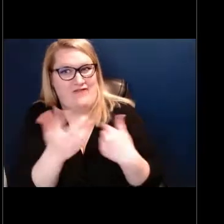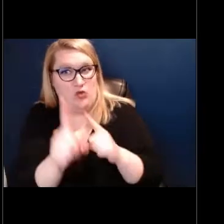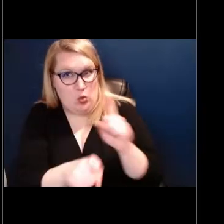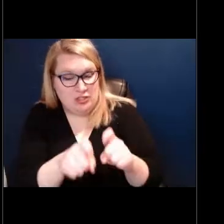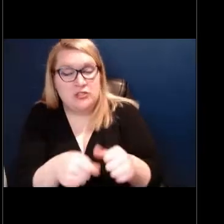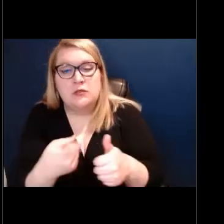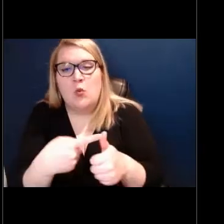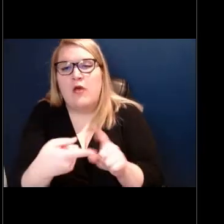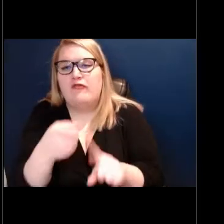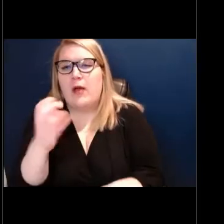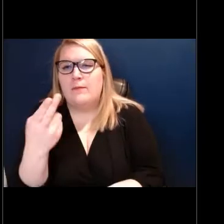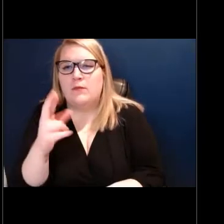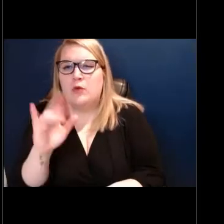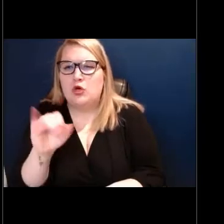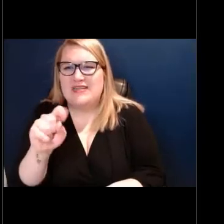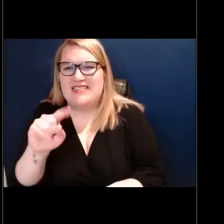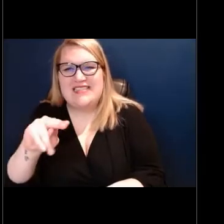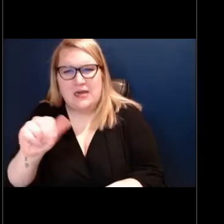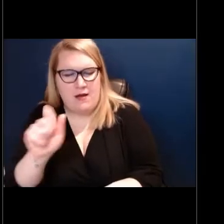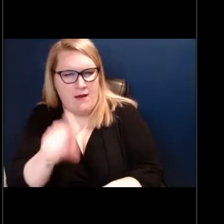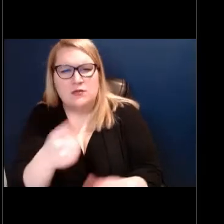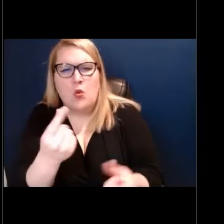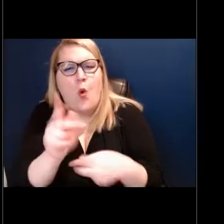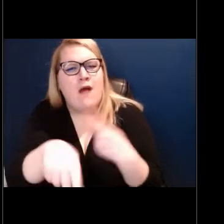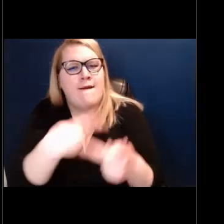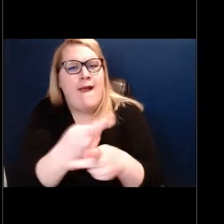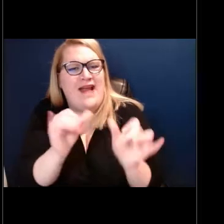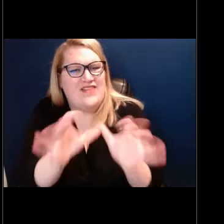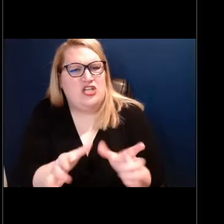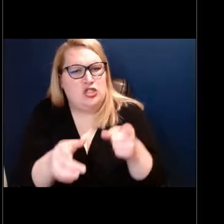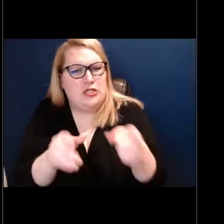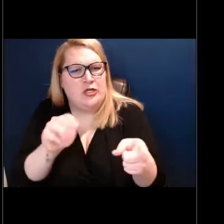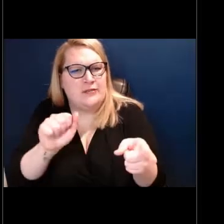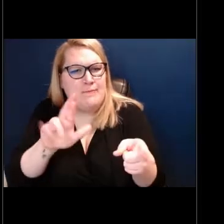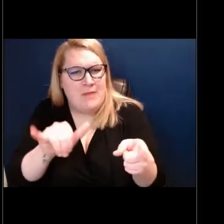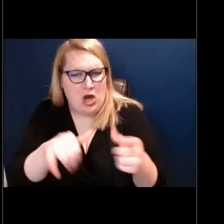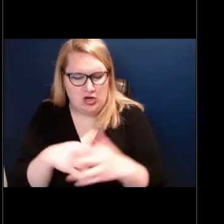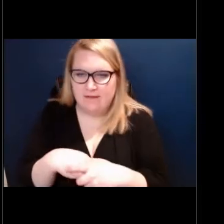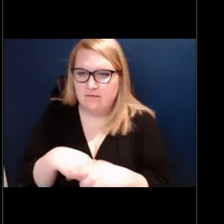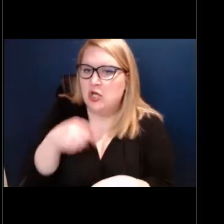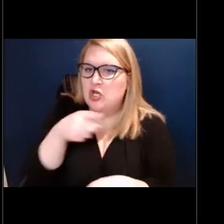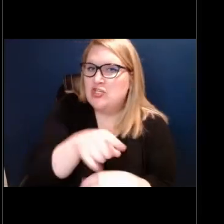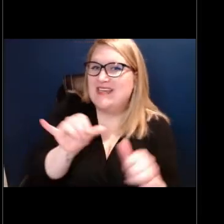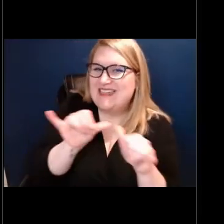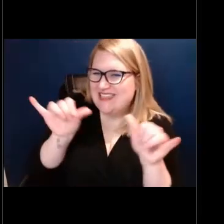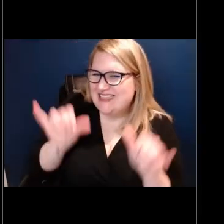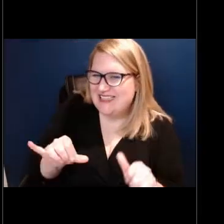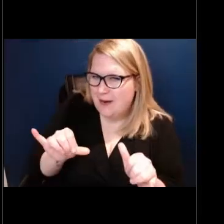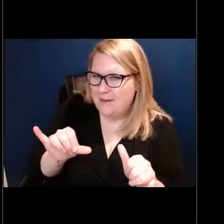"What kind of engineer is Mary?" Mary's basically a systems engineer on the ground system.